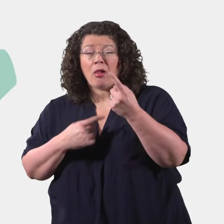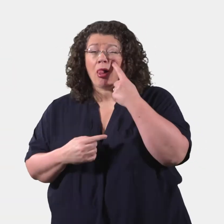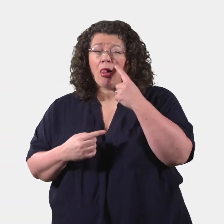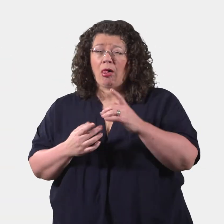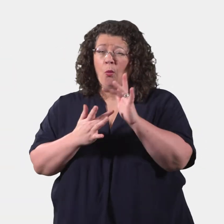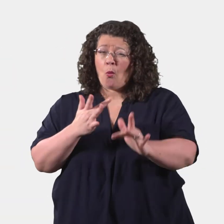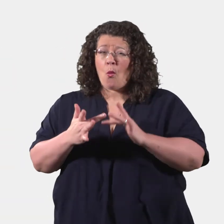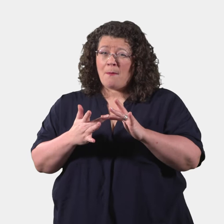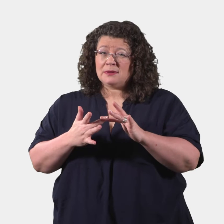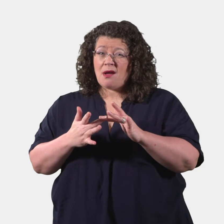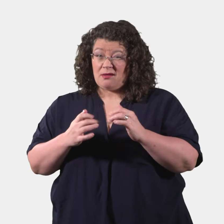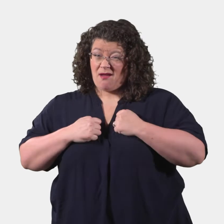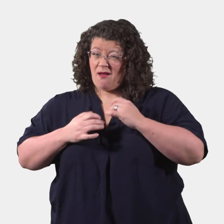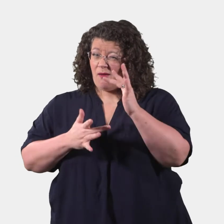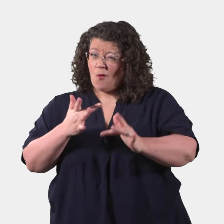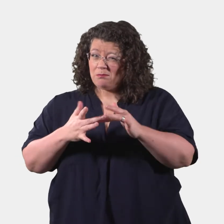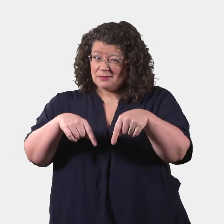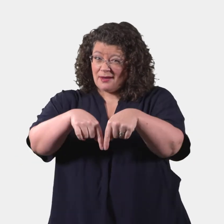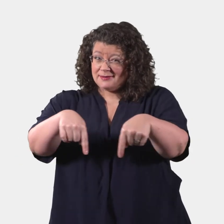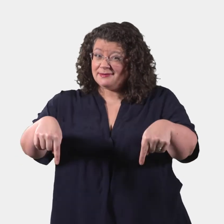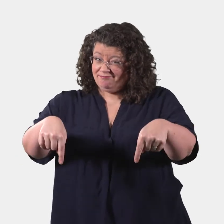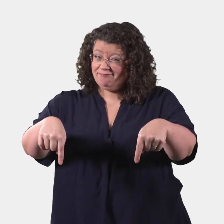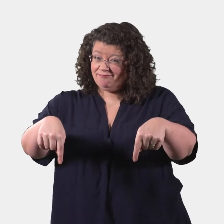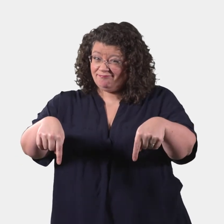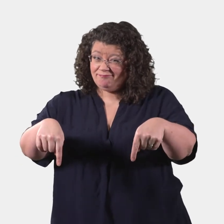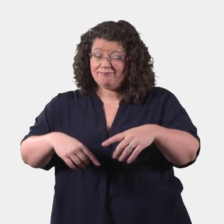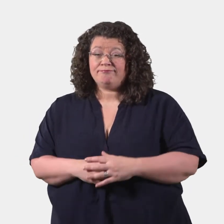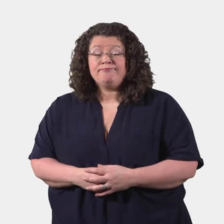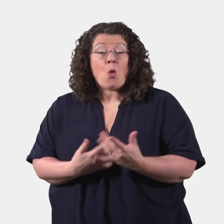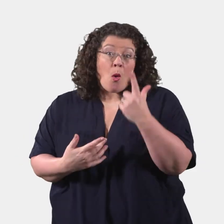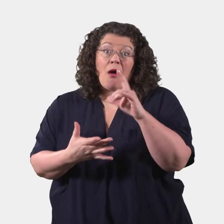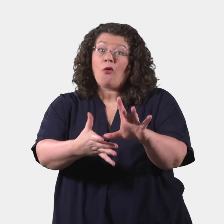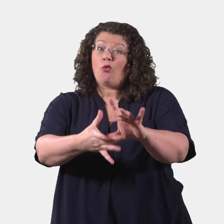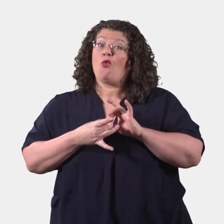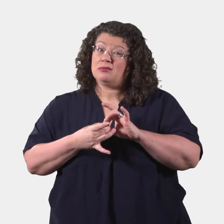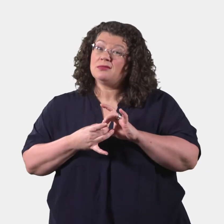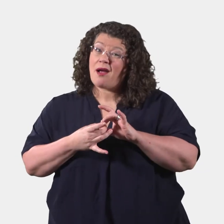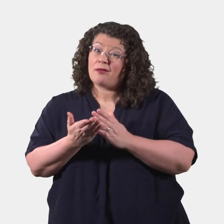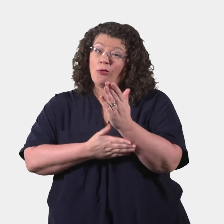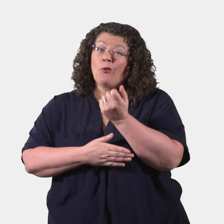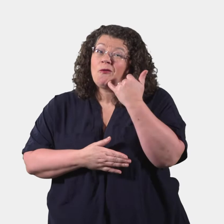For more information, go to our website. The link is in the description box, or call us at the number below.